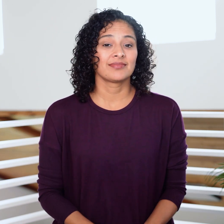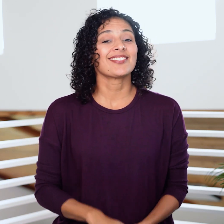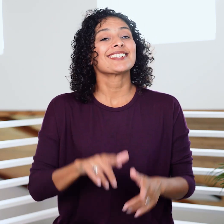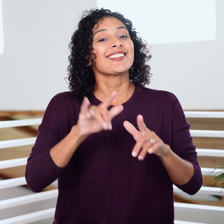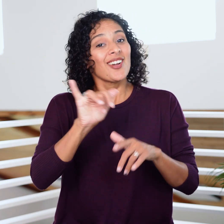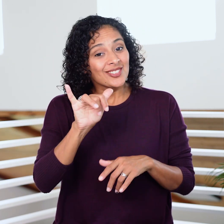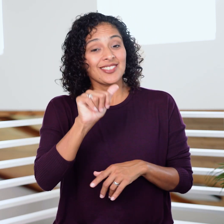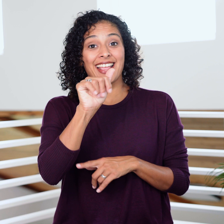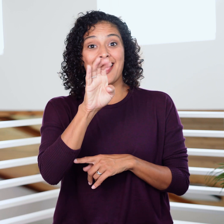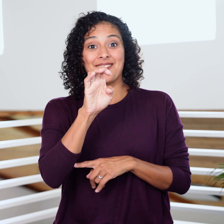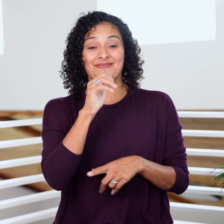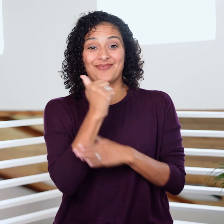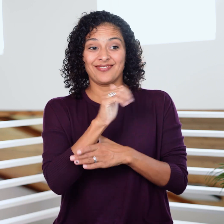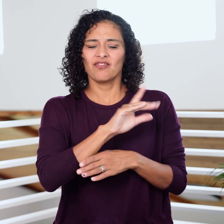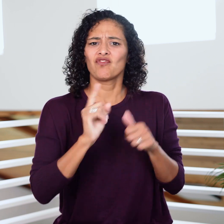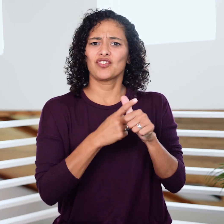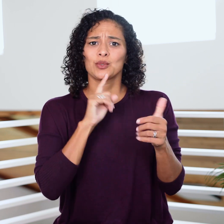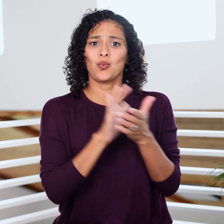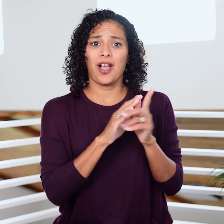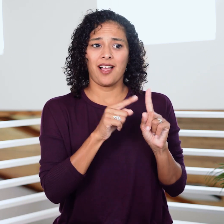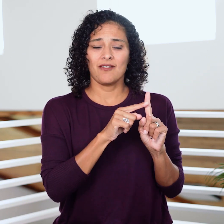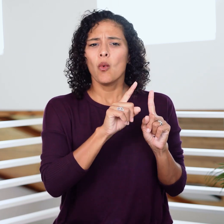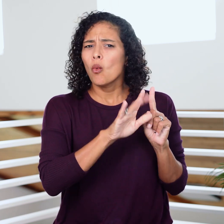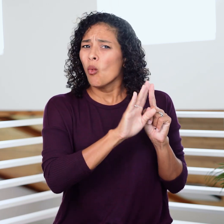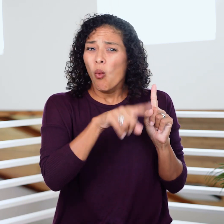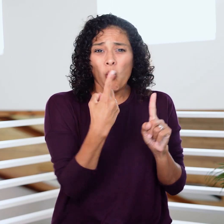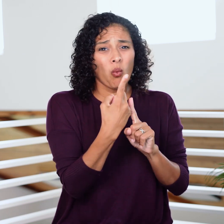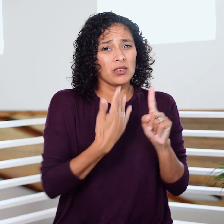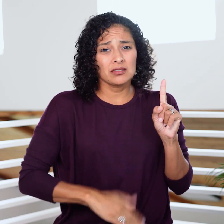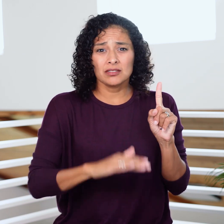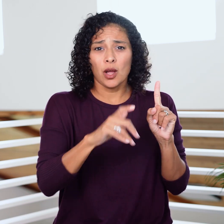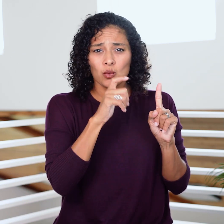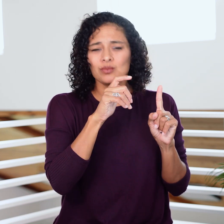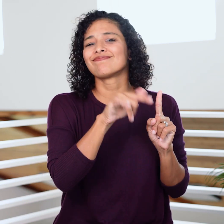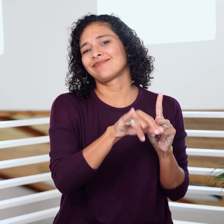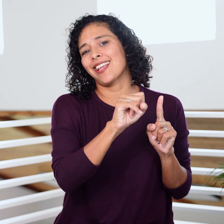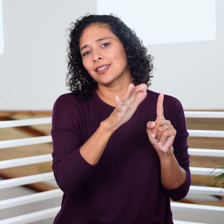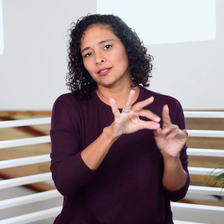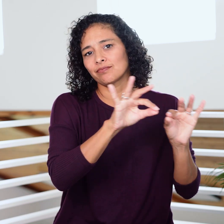He’s also the only child of Abe’s first wife.